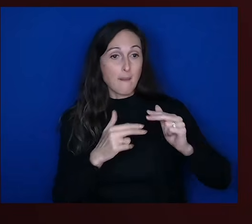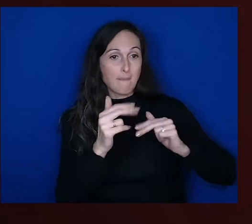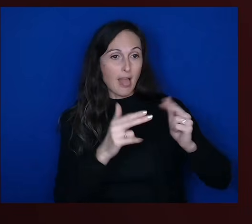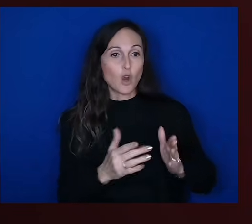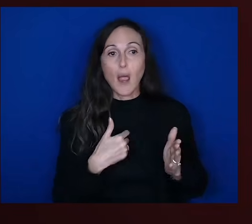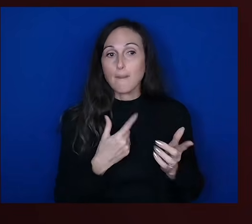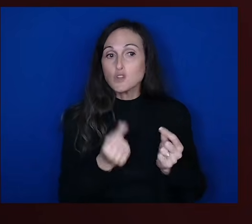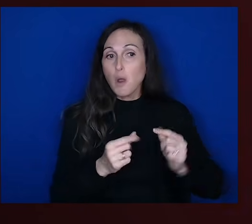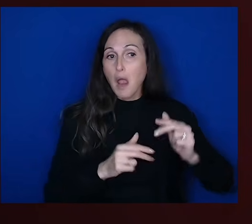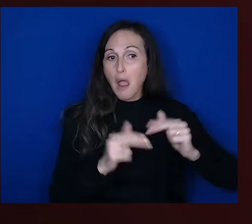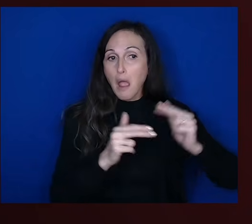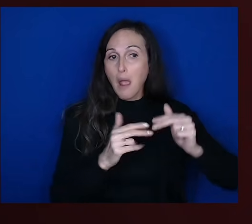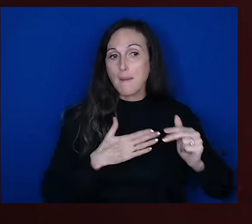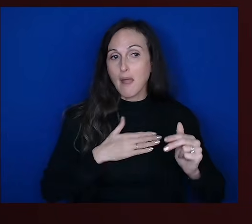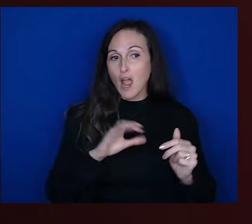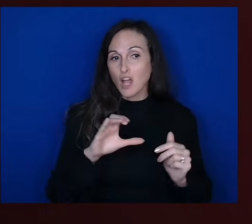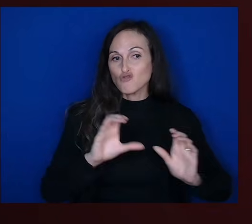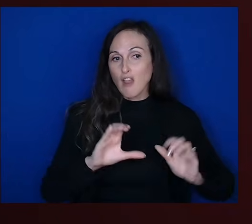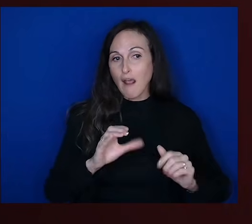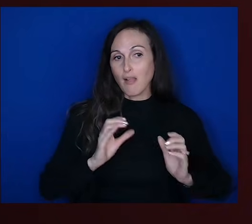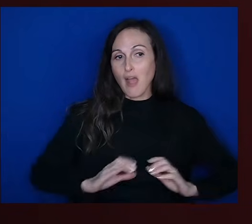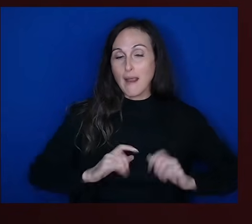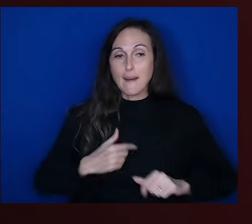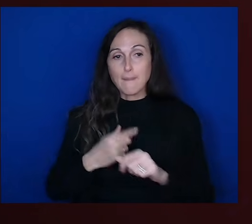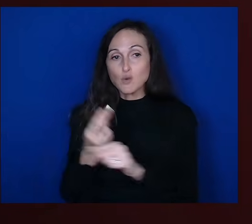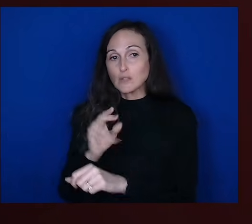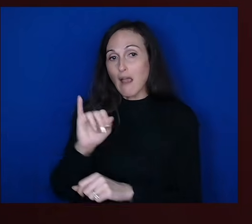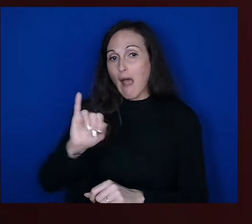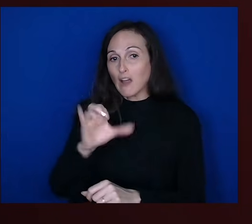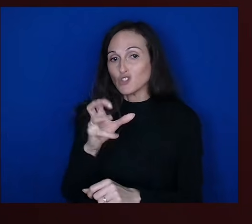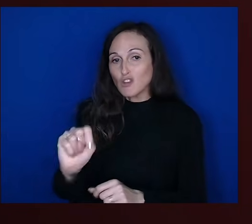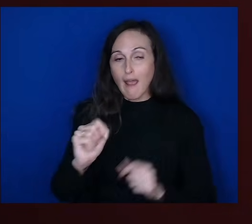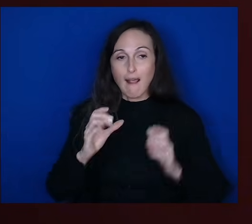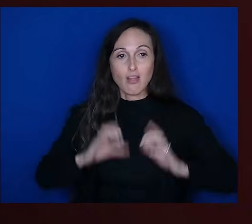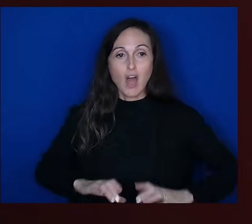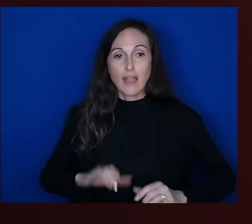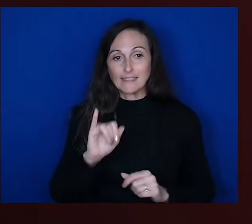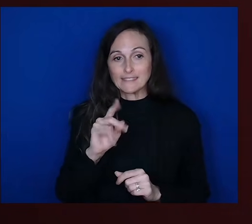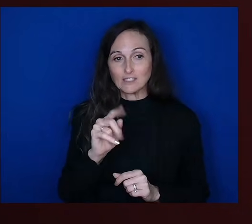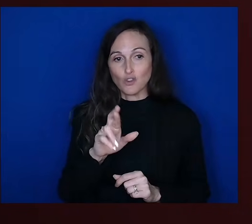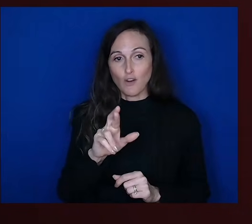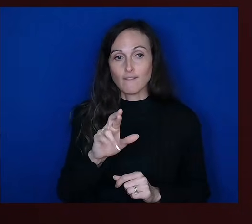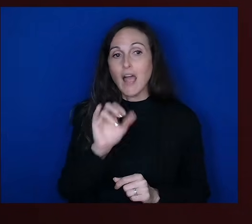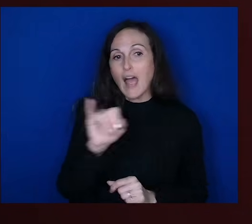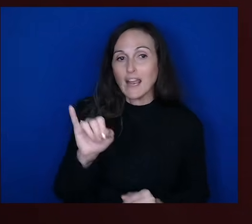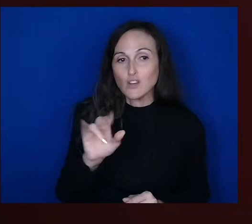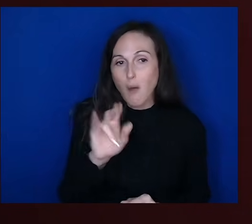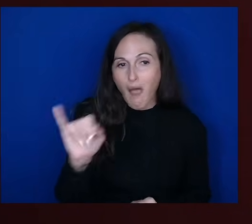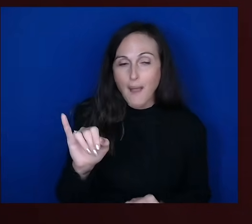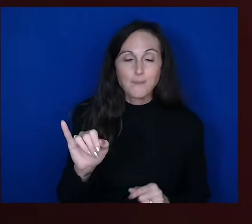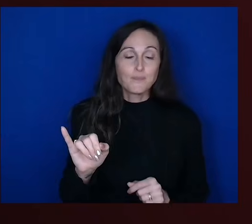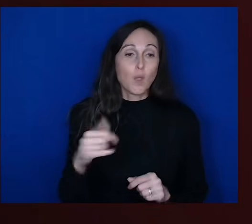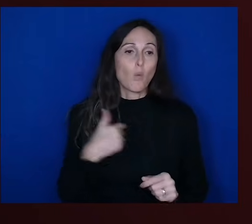and I'm using the IChatClient interface, which is what we provide as a primitive. And then Semantic Kernel will take